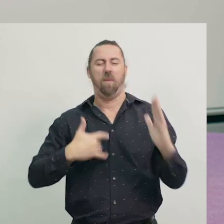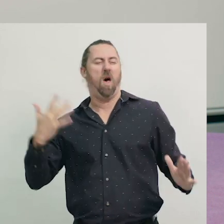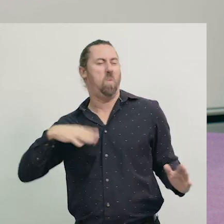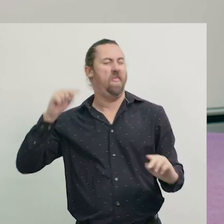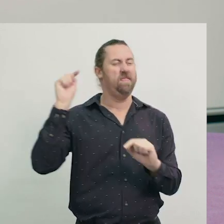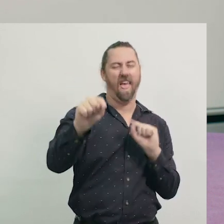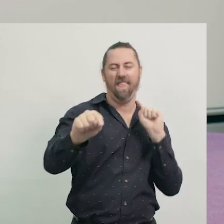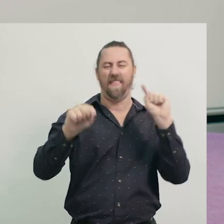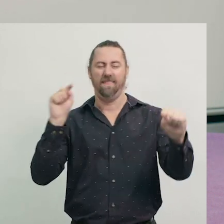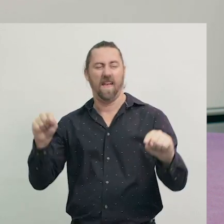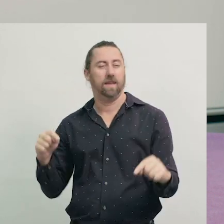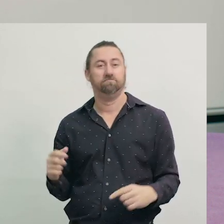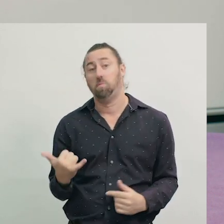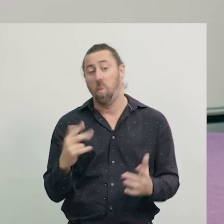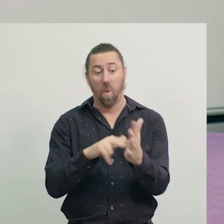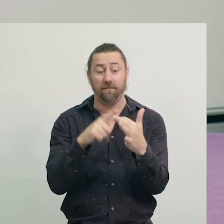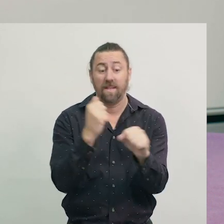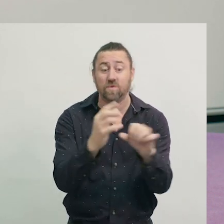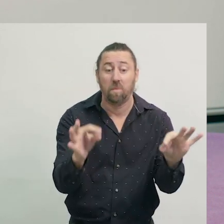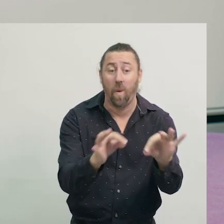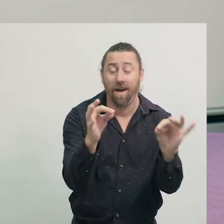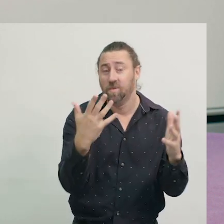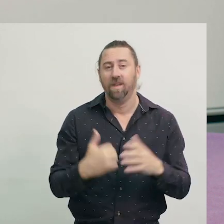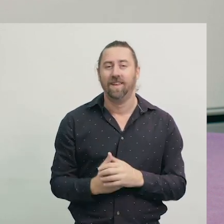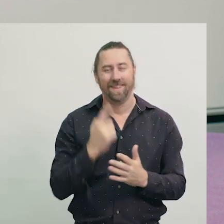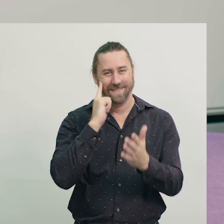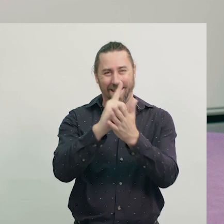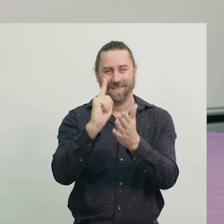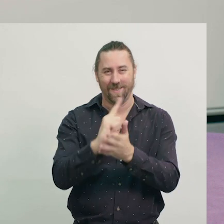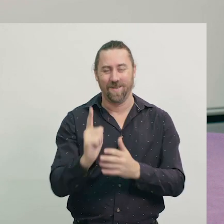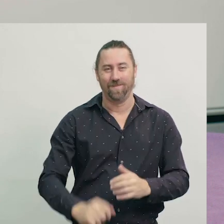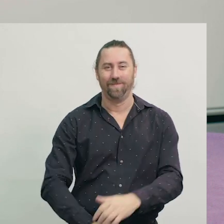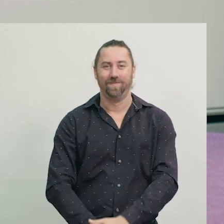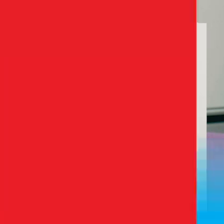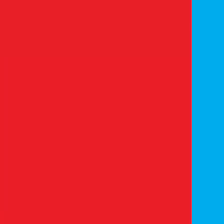Perhaps you could even plan a veggie garden. See you next time.